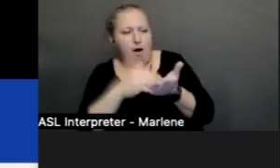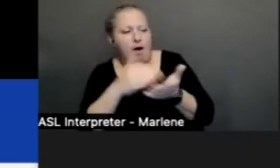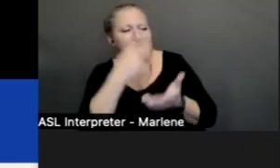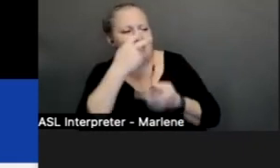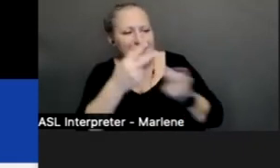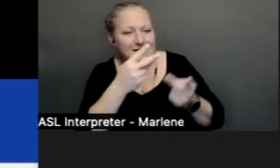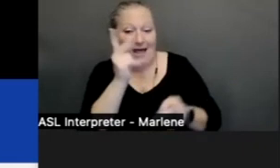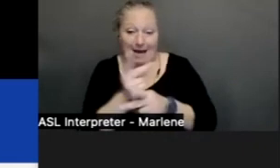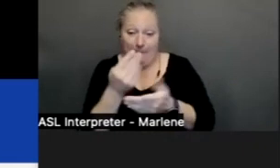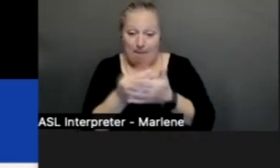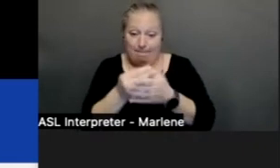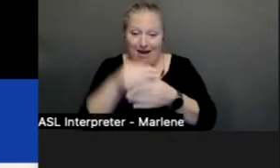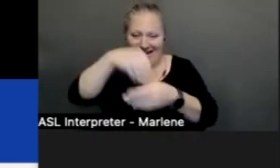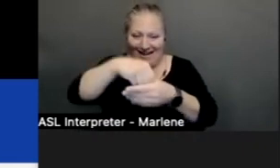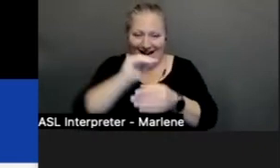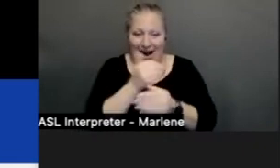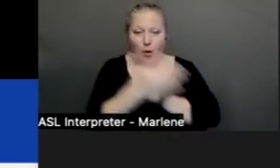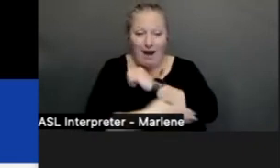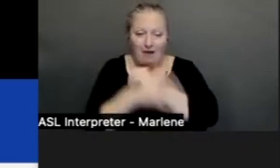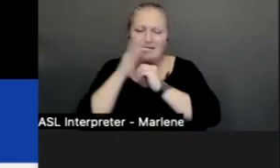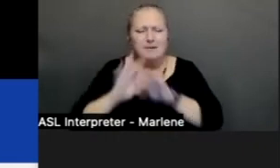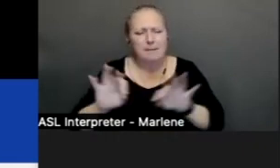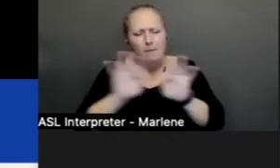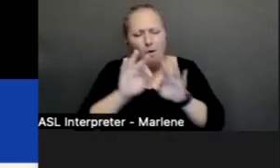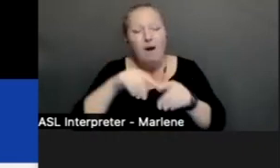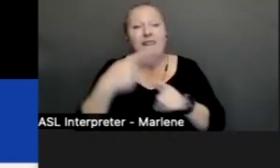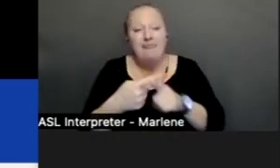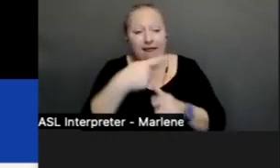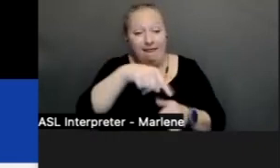the money internally as well in our county I think is key because then ultimately it helps our whole